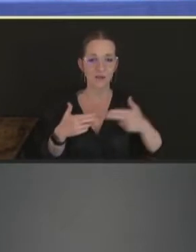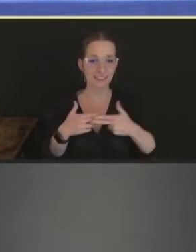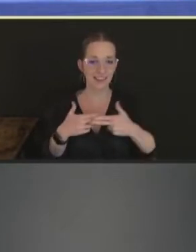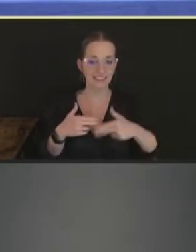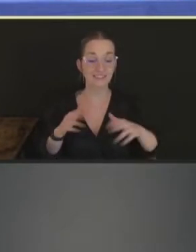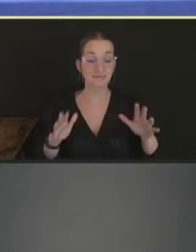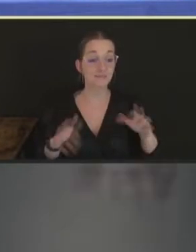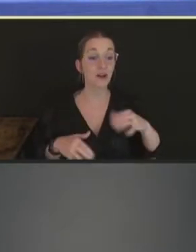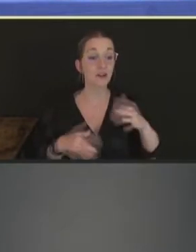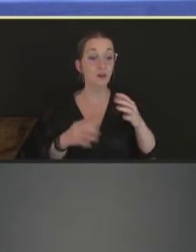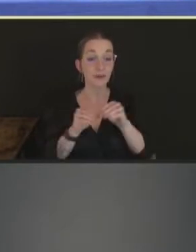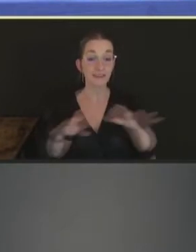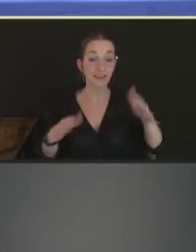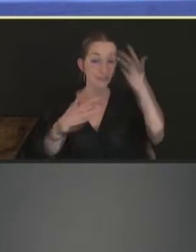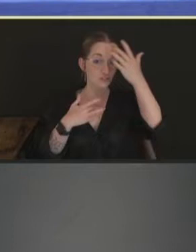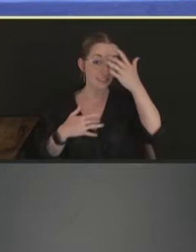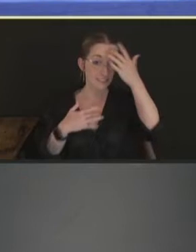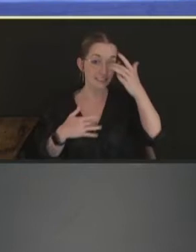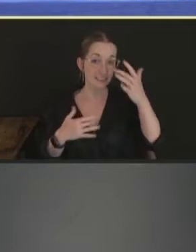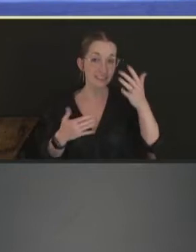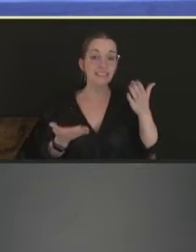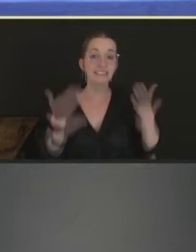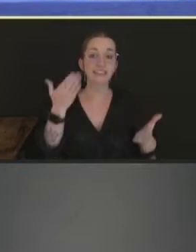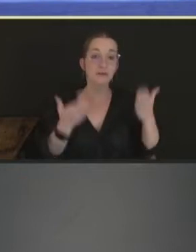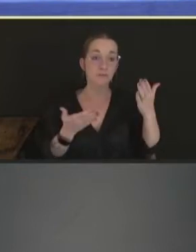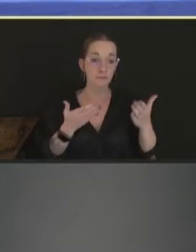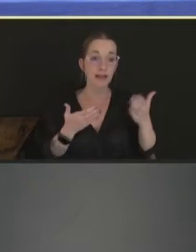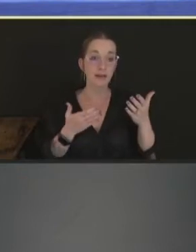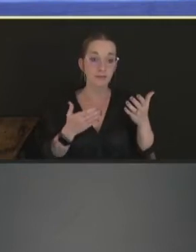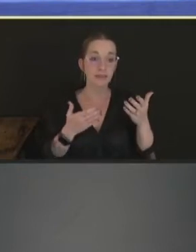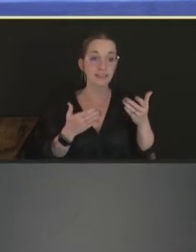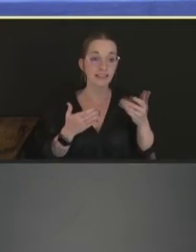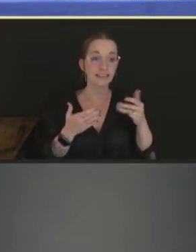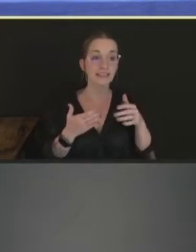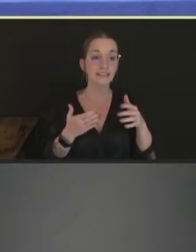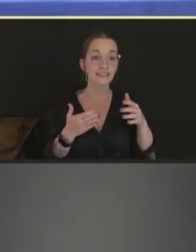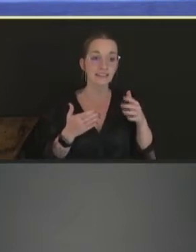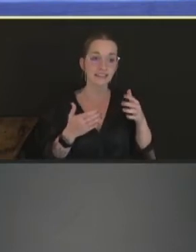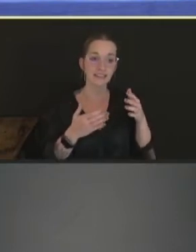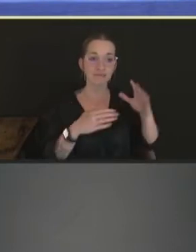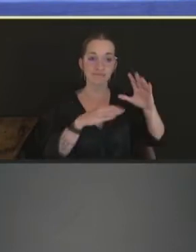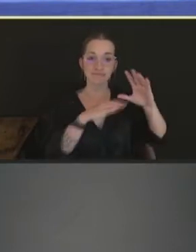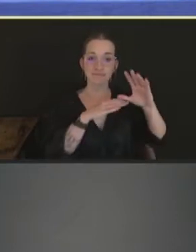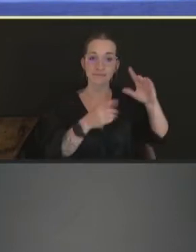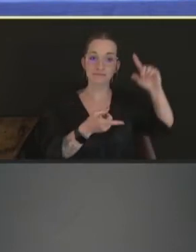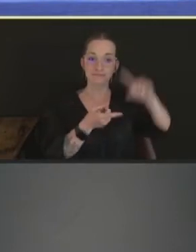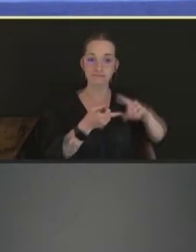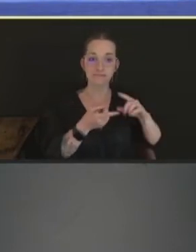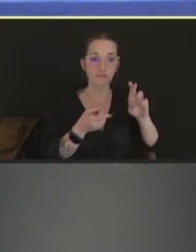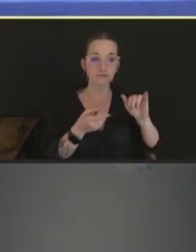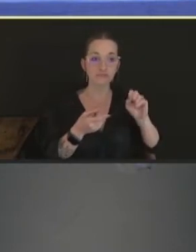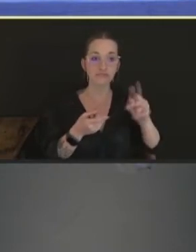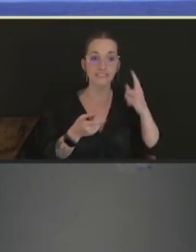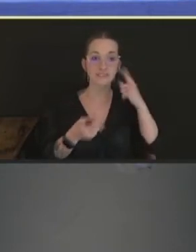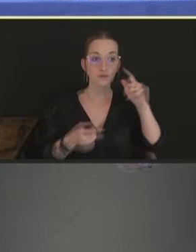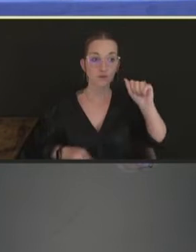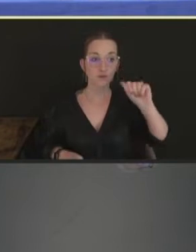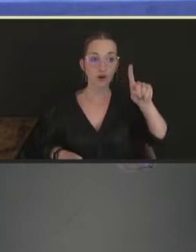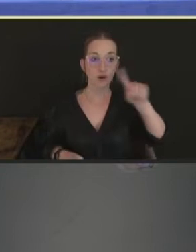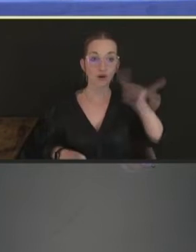Infectious diseases might confer a risk of Alzheimer's disease and protection against